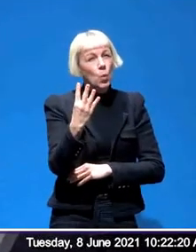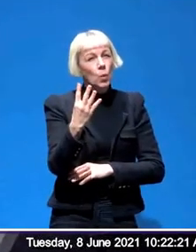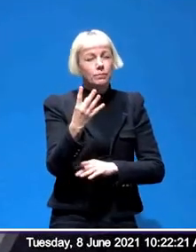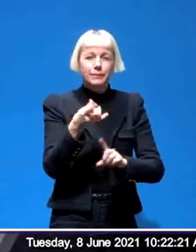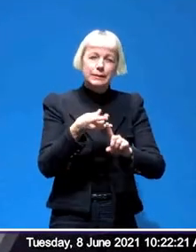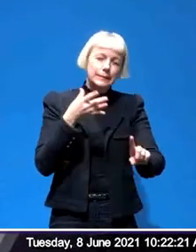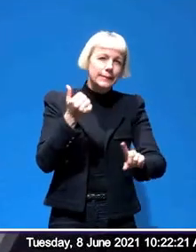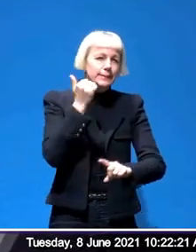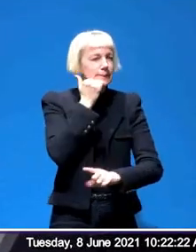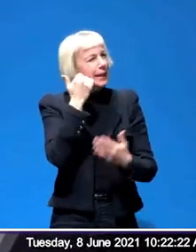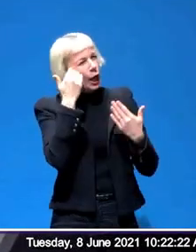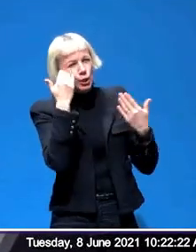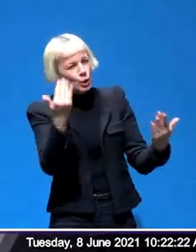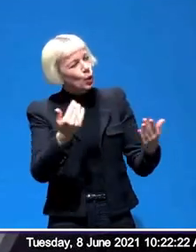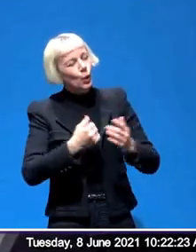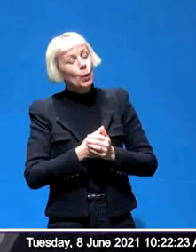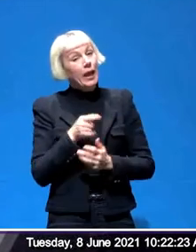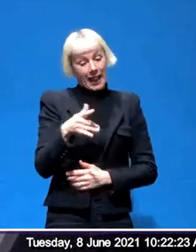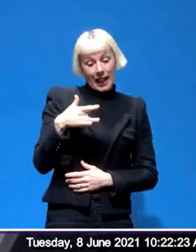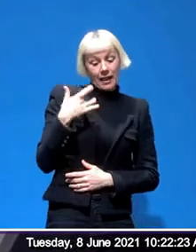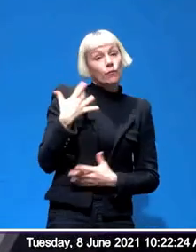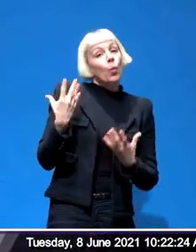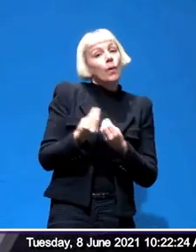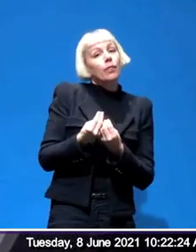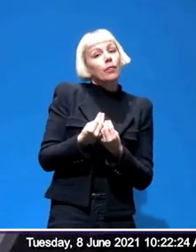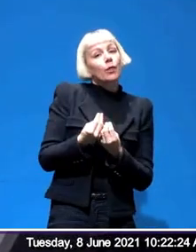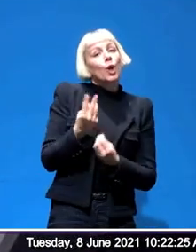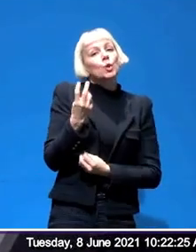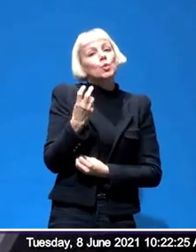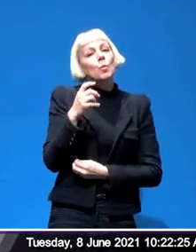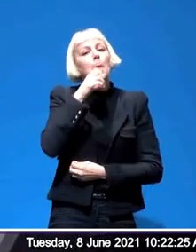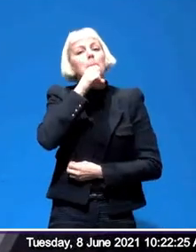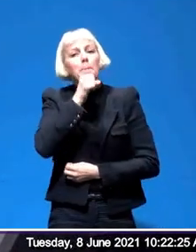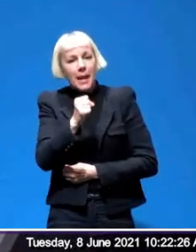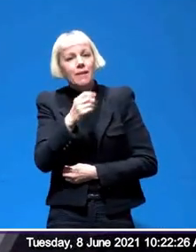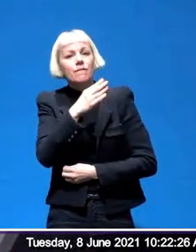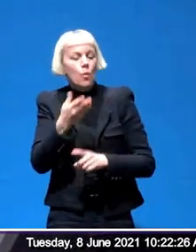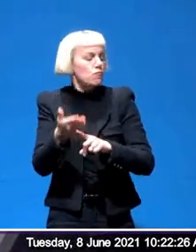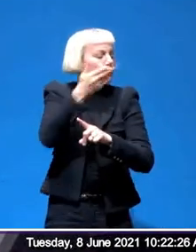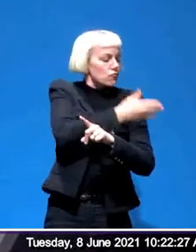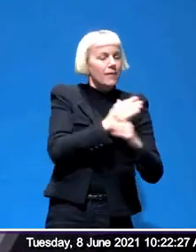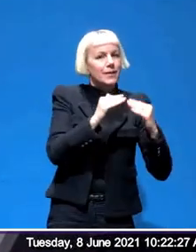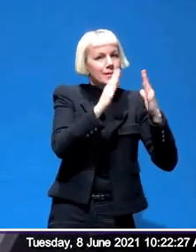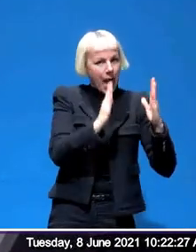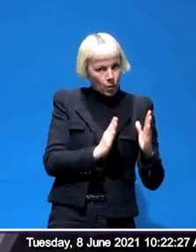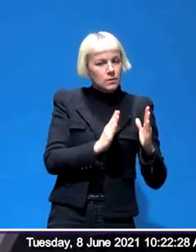dates --- he lived there with the two other young men who had lived with him at Hayward Avenue and at the Strathmont Centre.